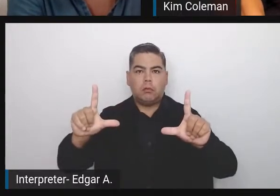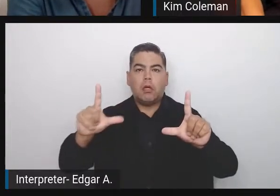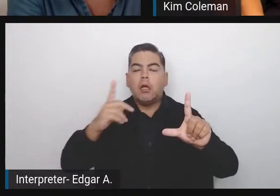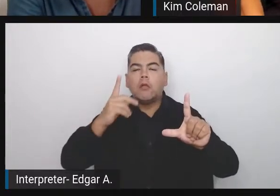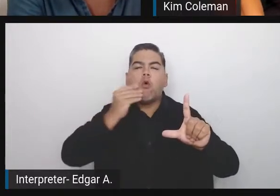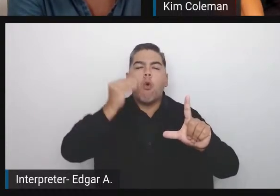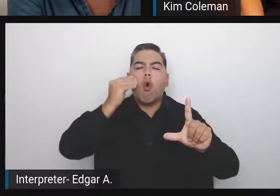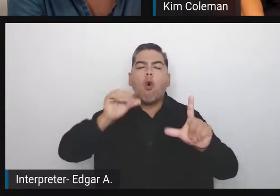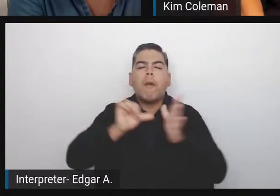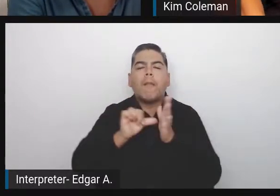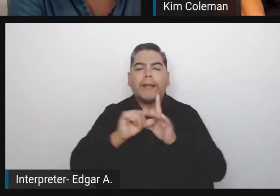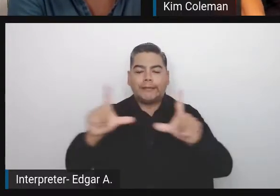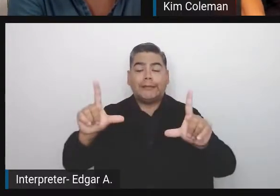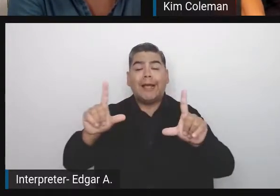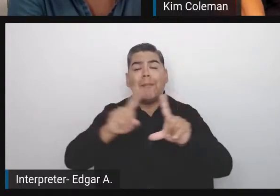Also that